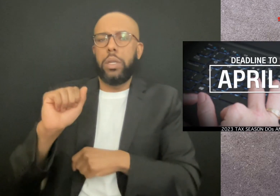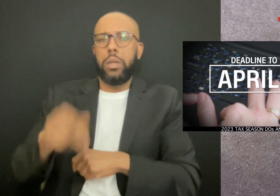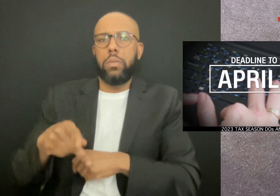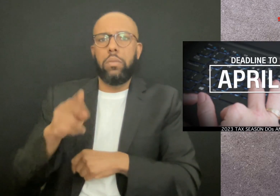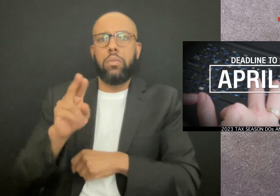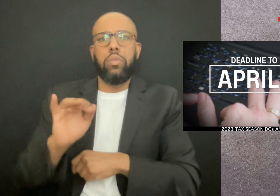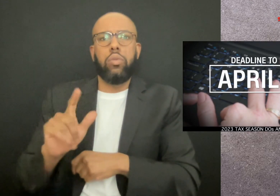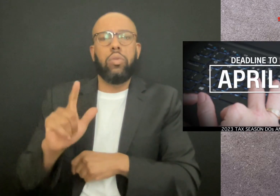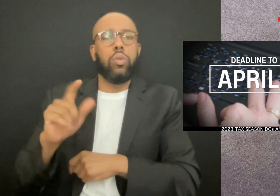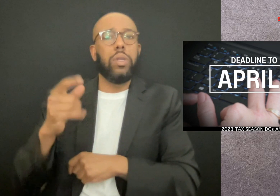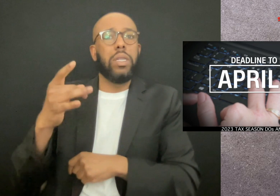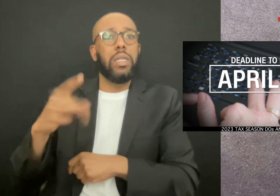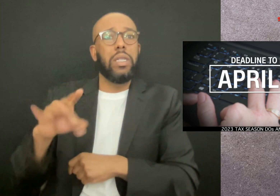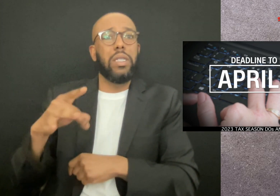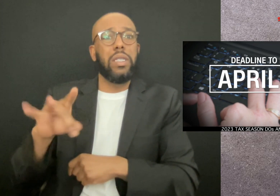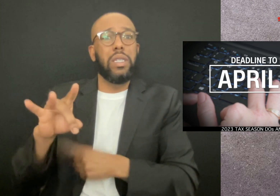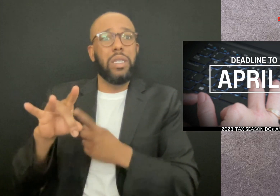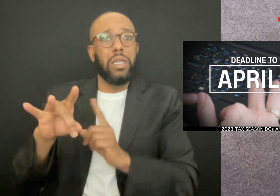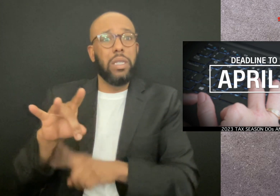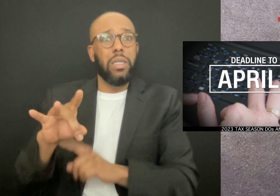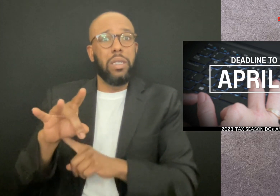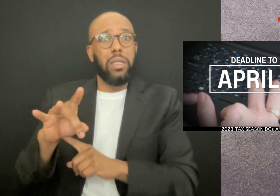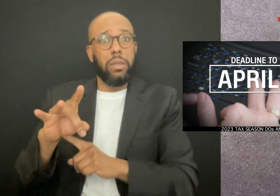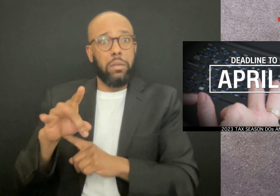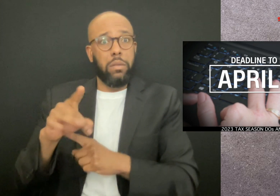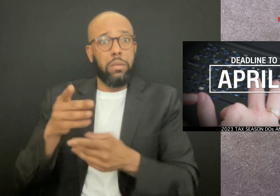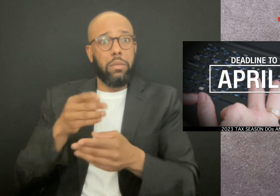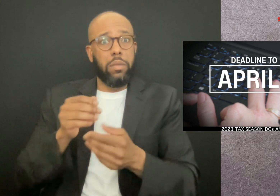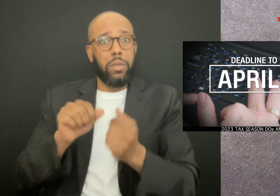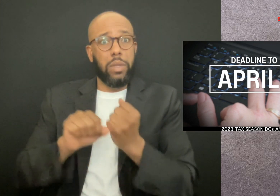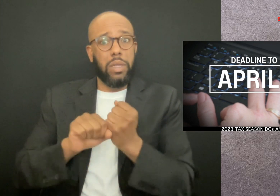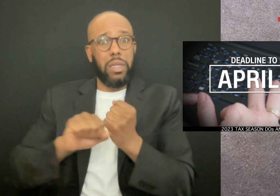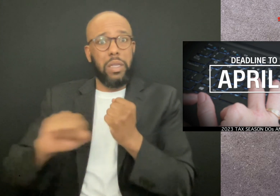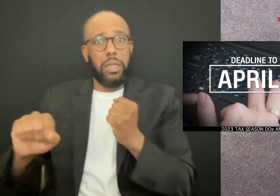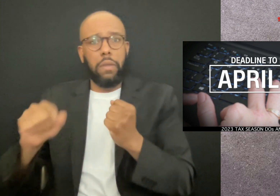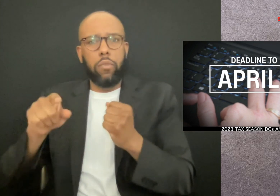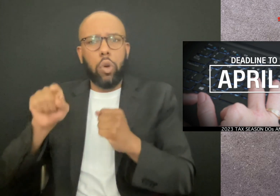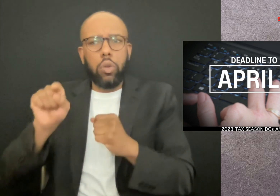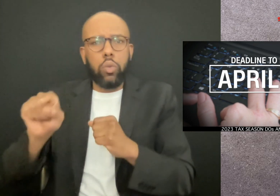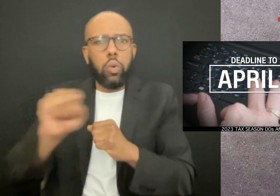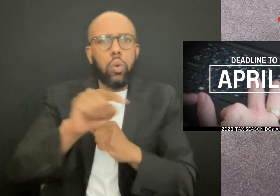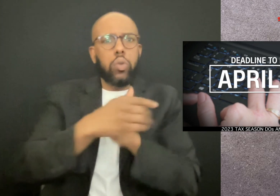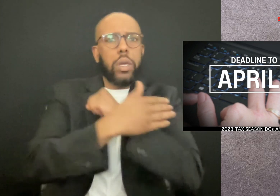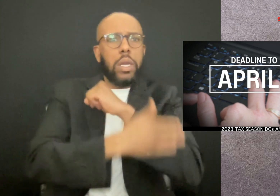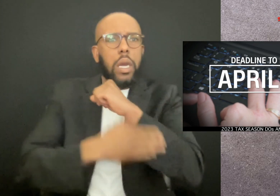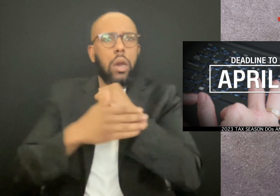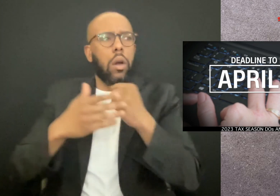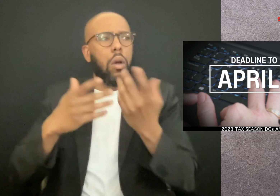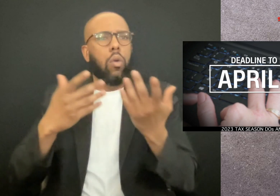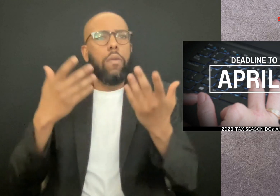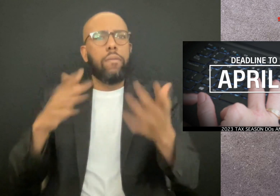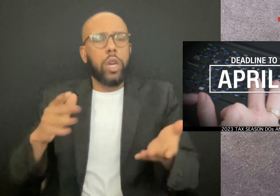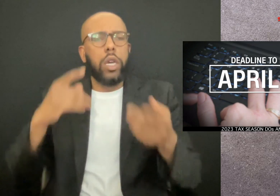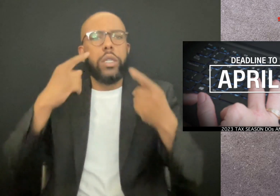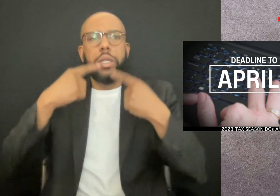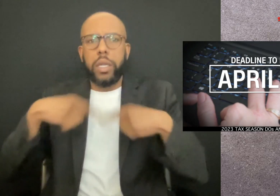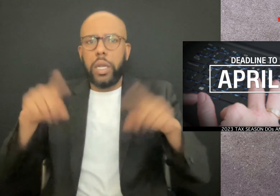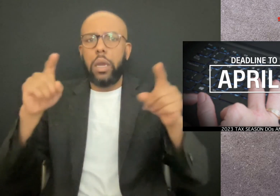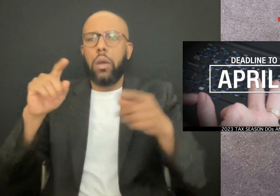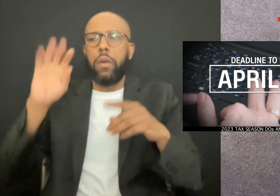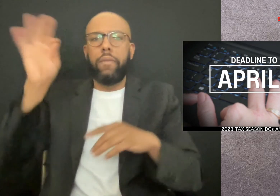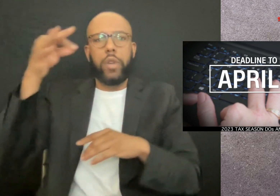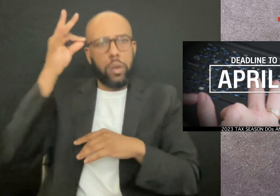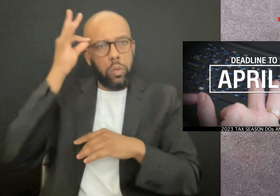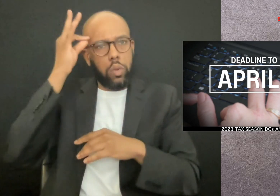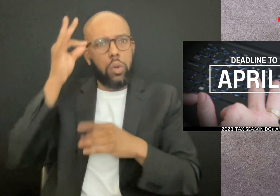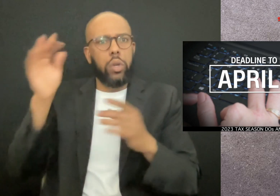Tuesday, April 18 however the deadline may be extended for anyone living in counties